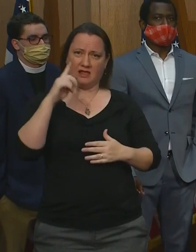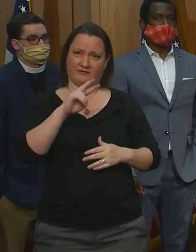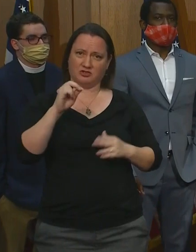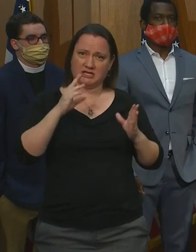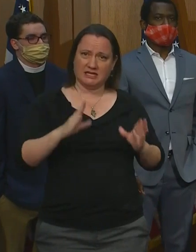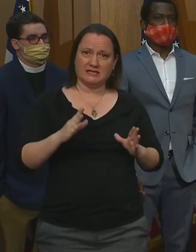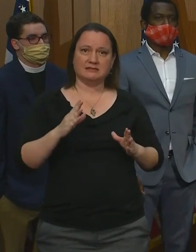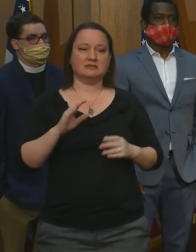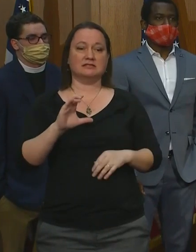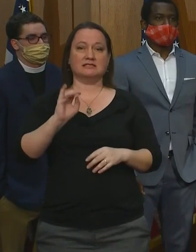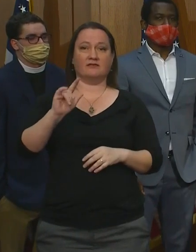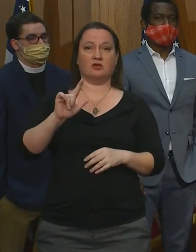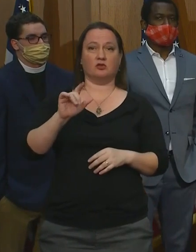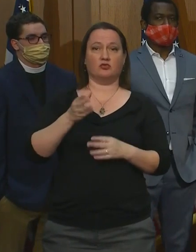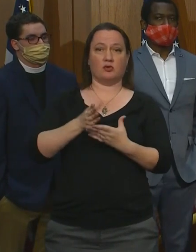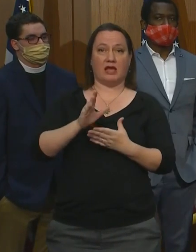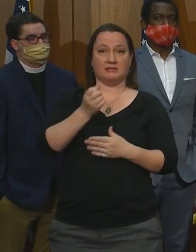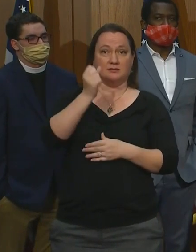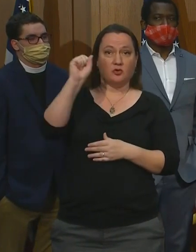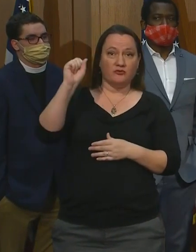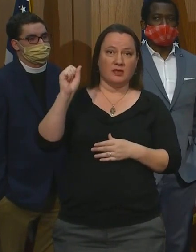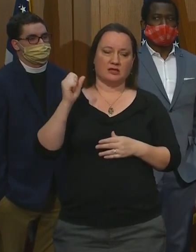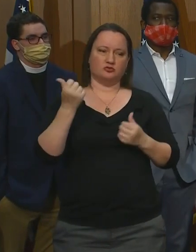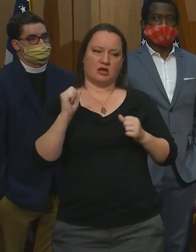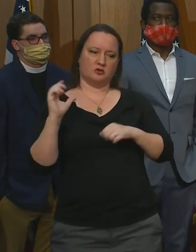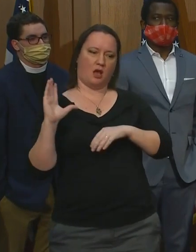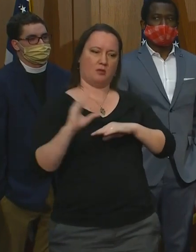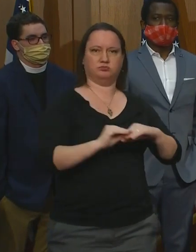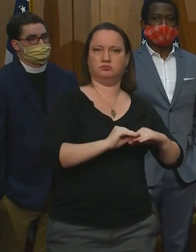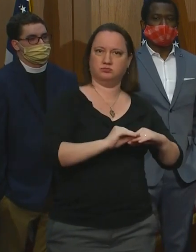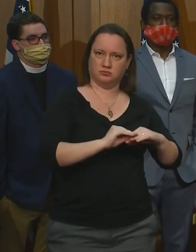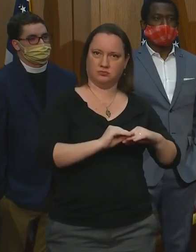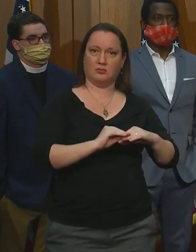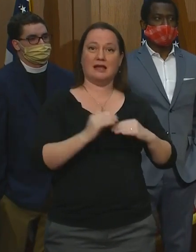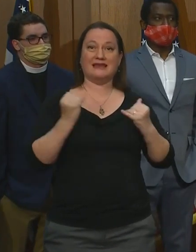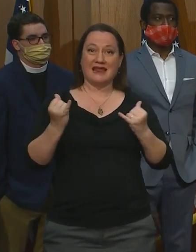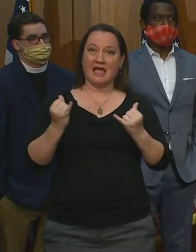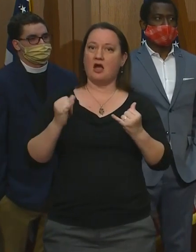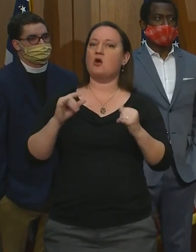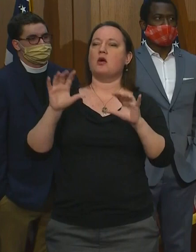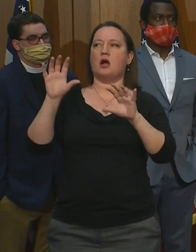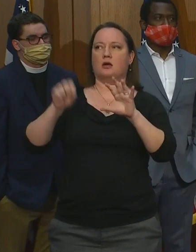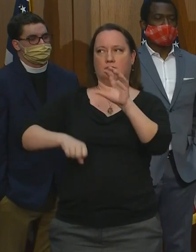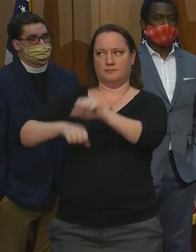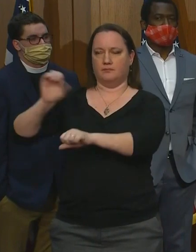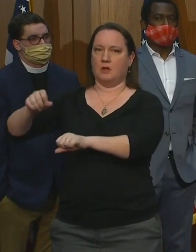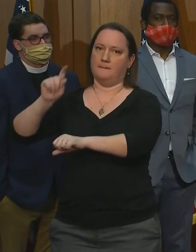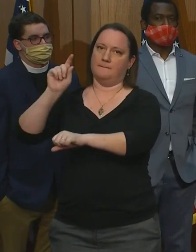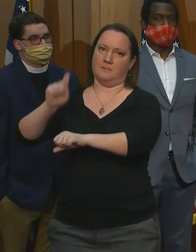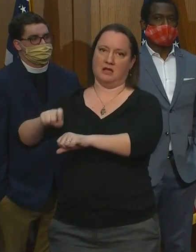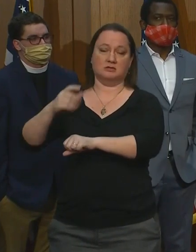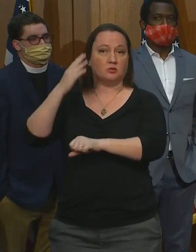VIRGINIANS. AND SUPPRESS THE GROWING CIVIL RIGHTS MOVEMENT.